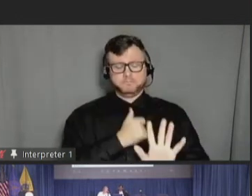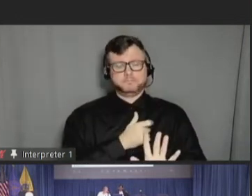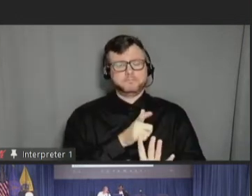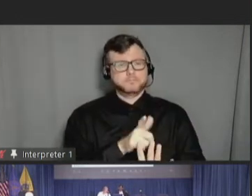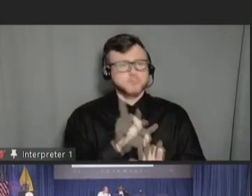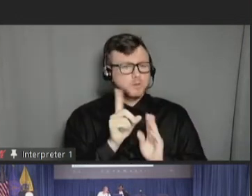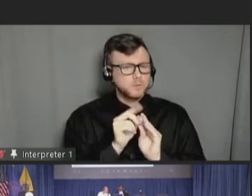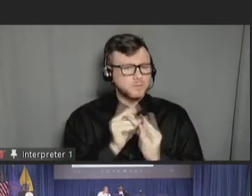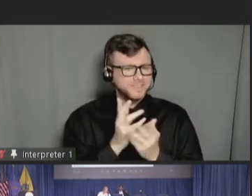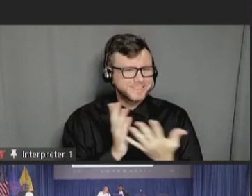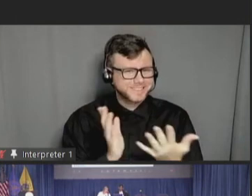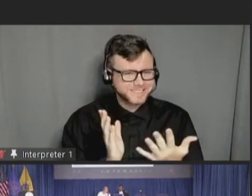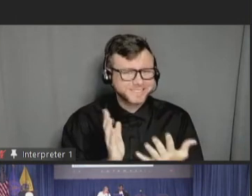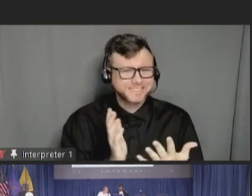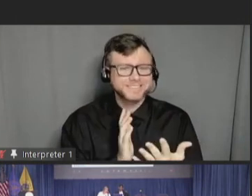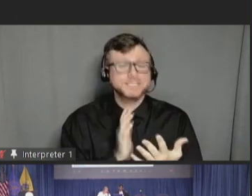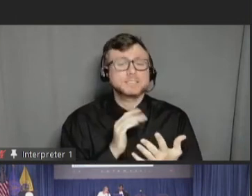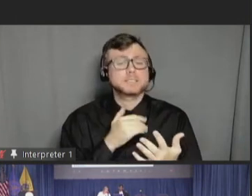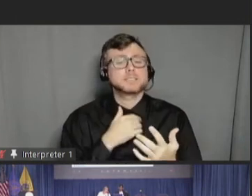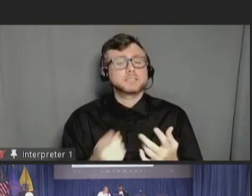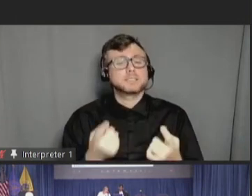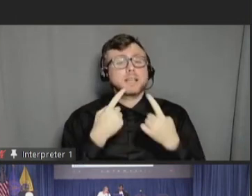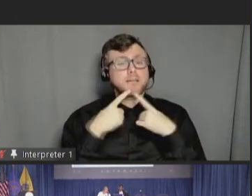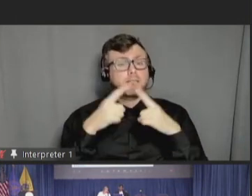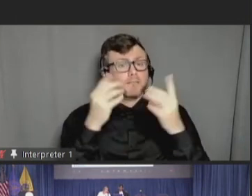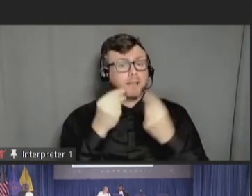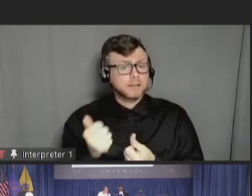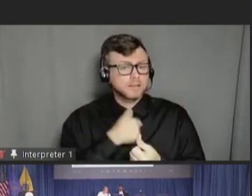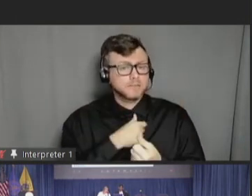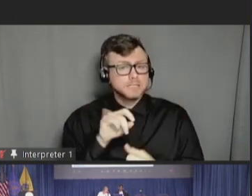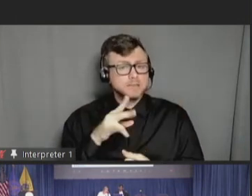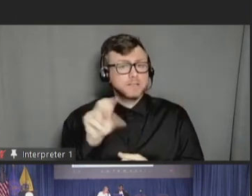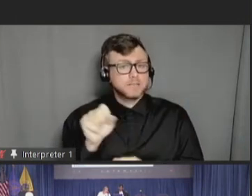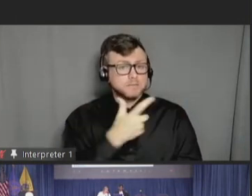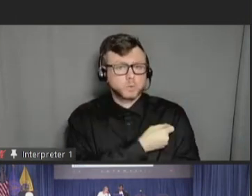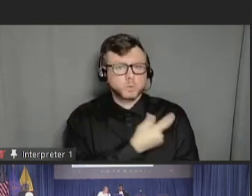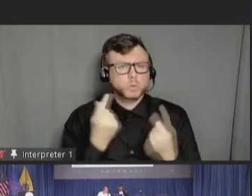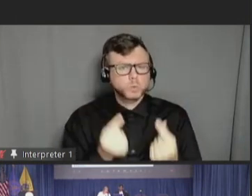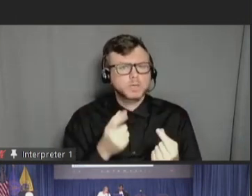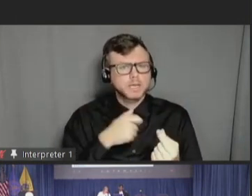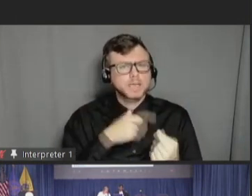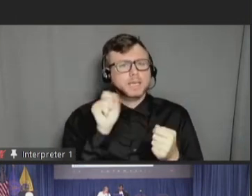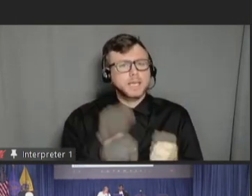more thing that an effective syphilis vaccine could do is it could alleviate the consequences